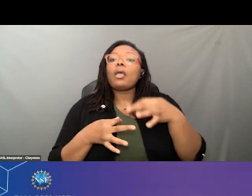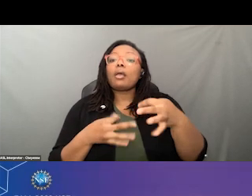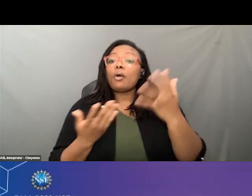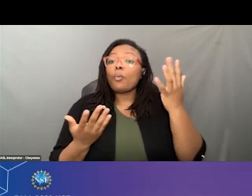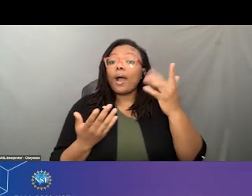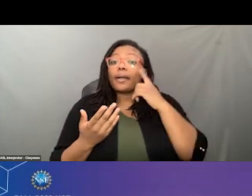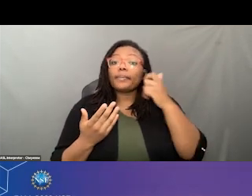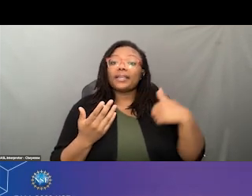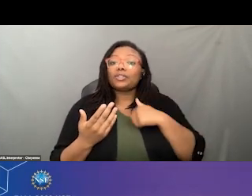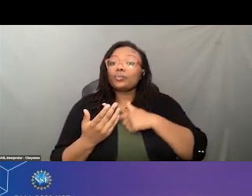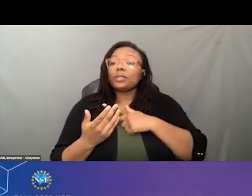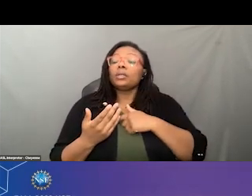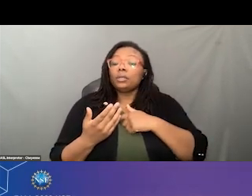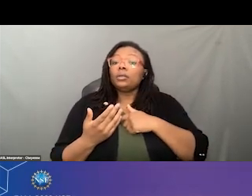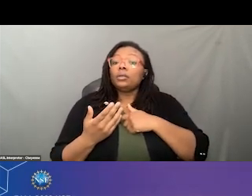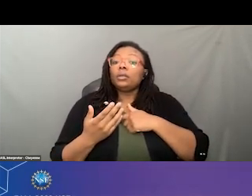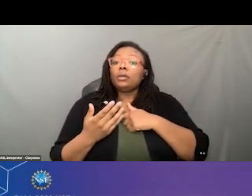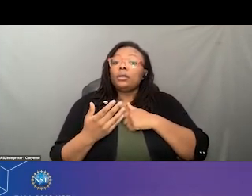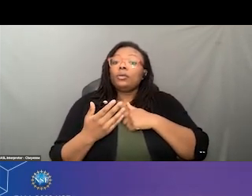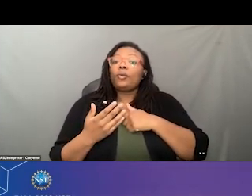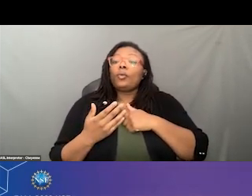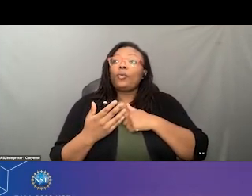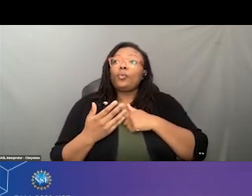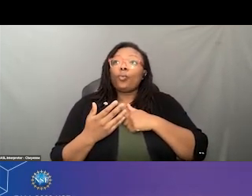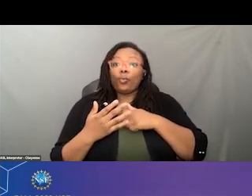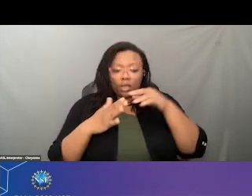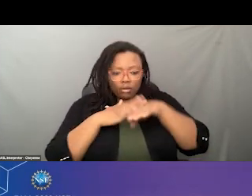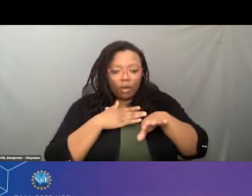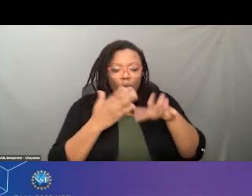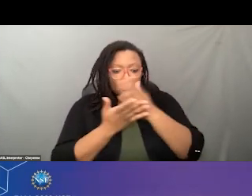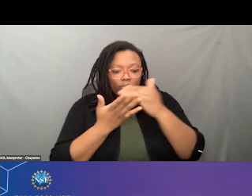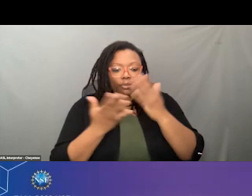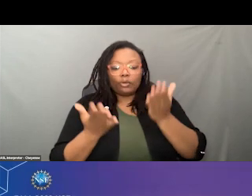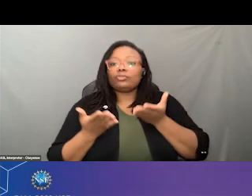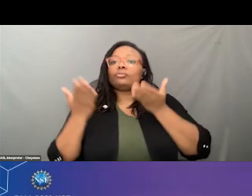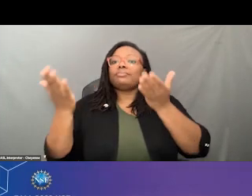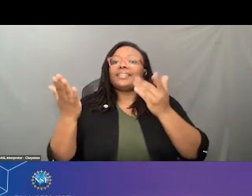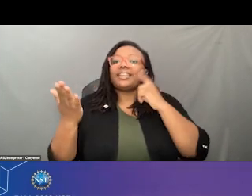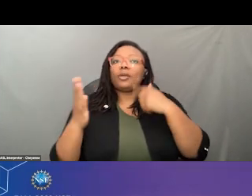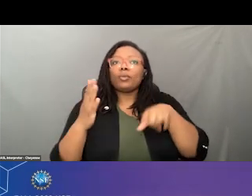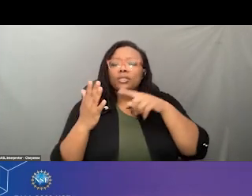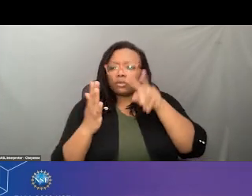It is because we go into that proposal budget. And we start looking at all the areas.